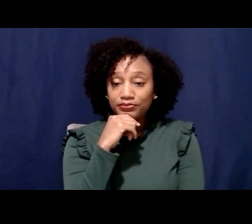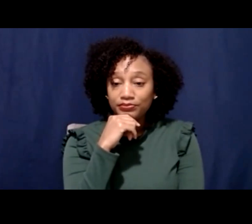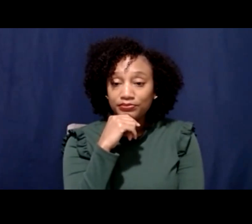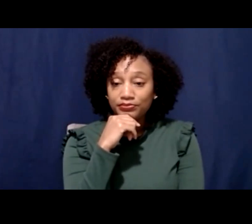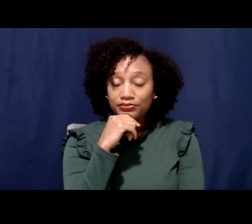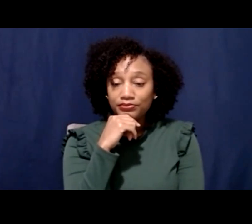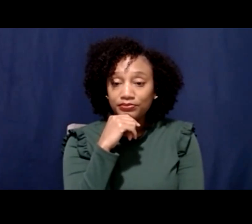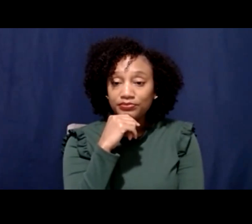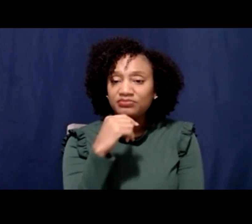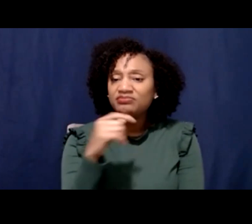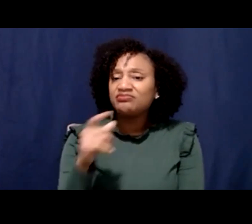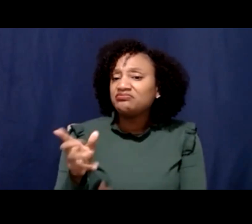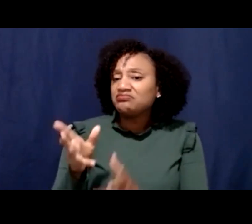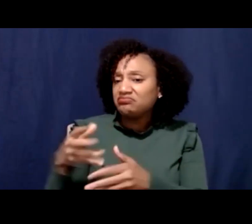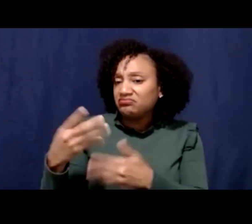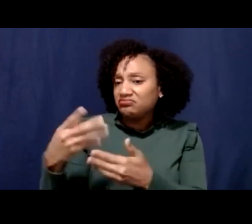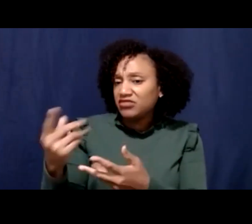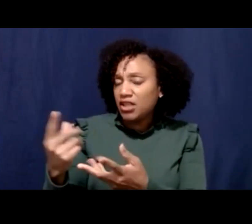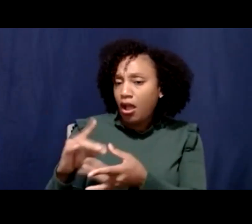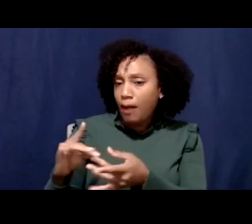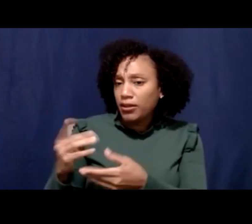And there are additional comments and questions in here